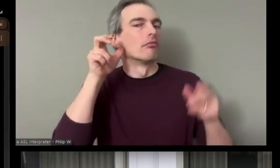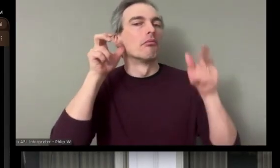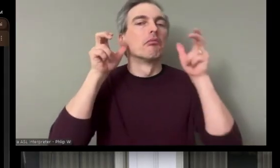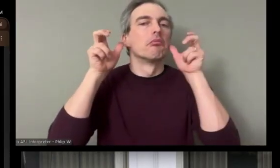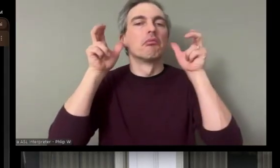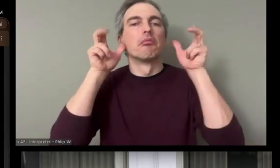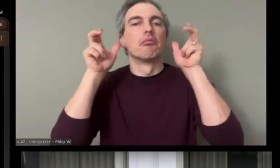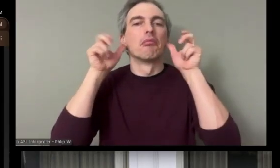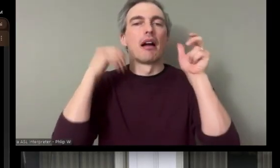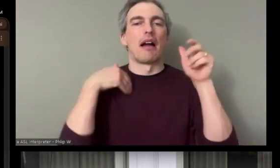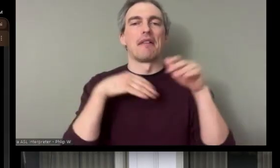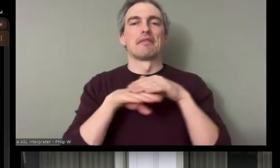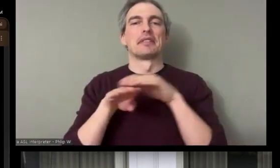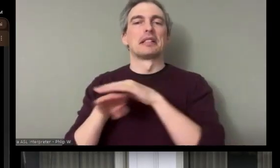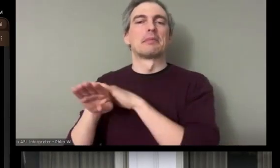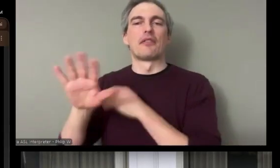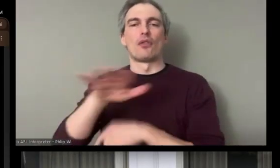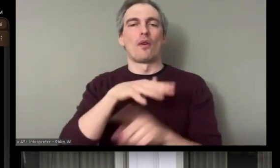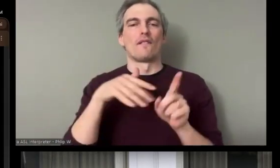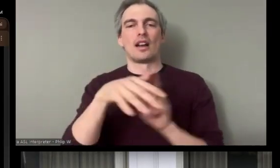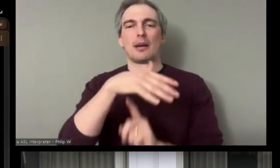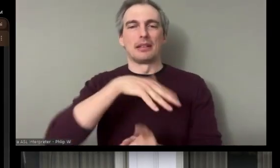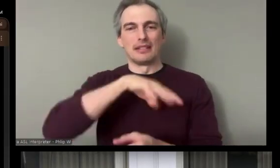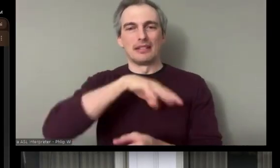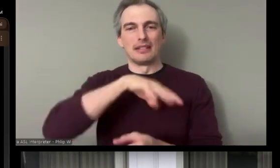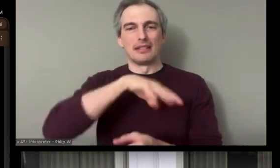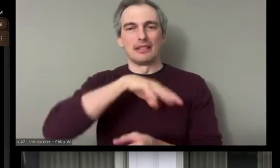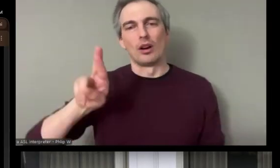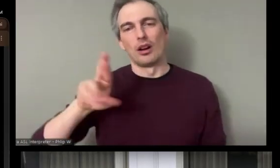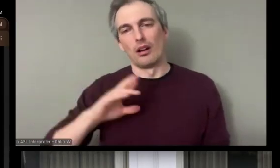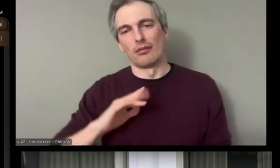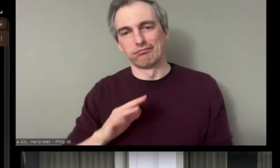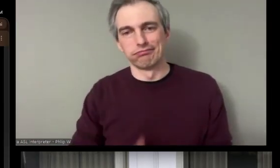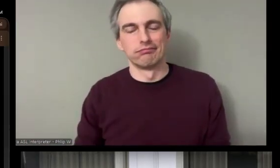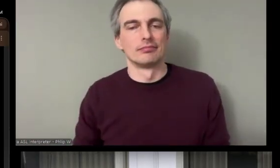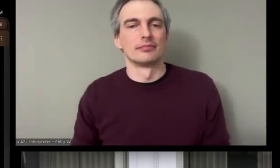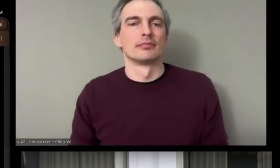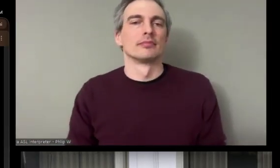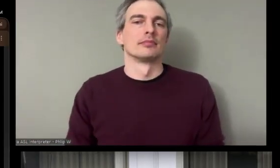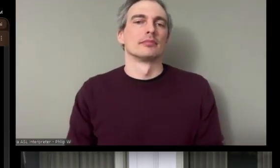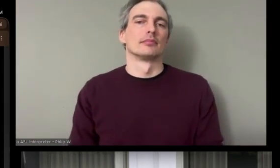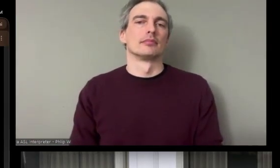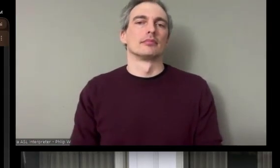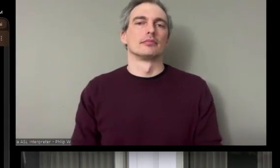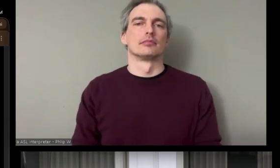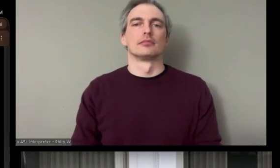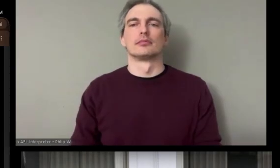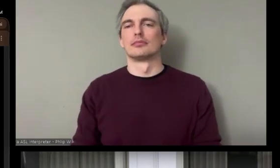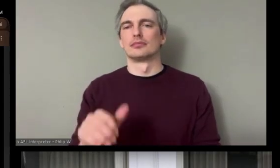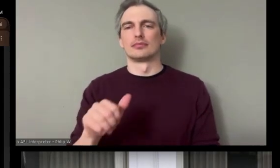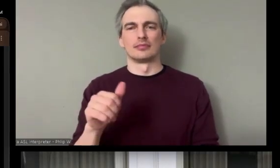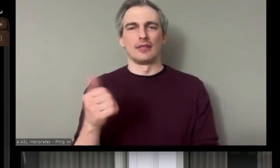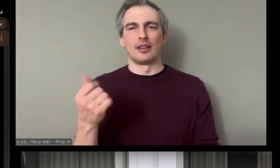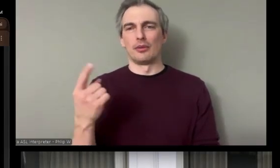And then my last one, which... I don't know if the people will be able to hear me. I was very proud of this game. Took me a lot of time to build.